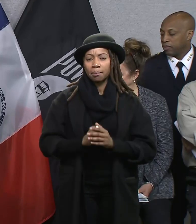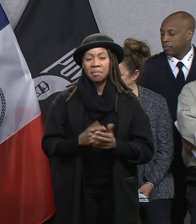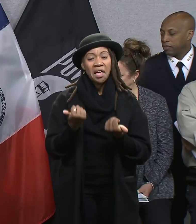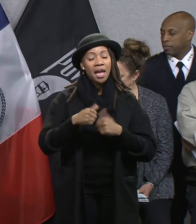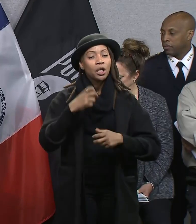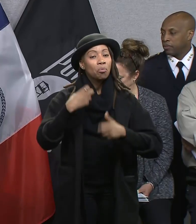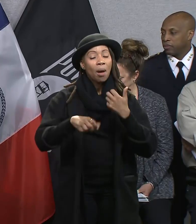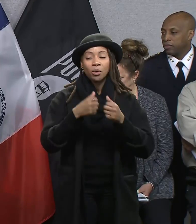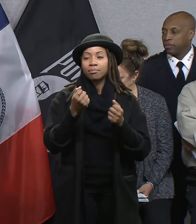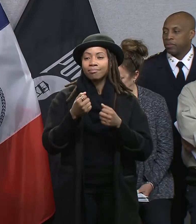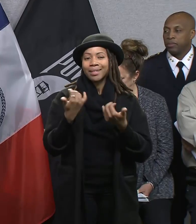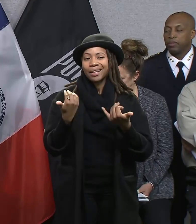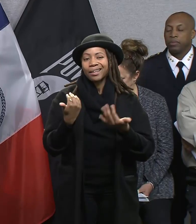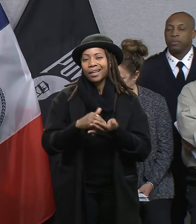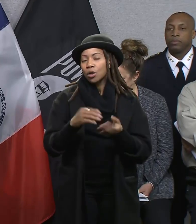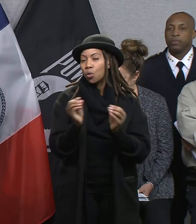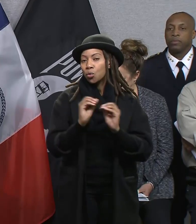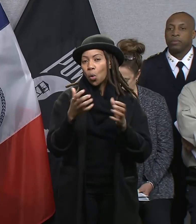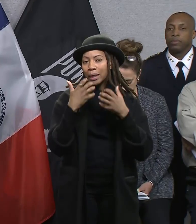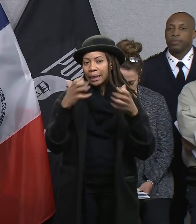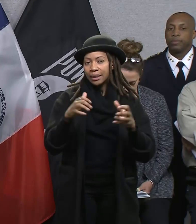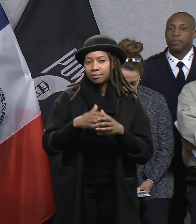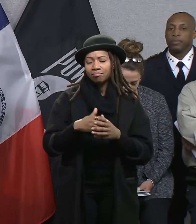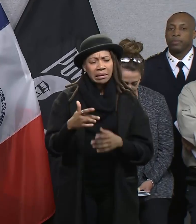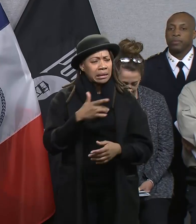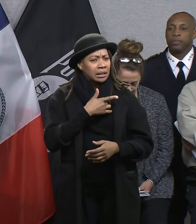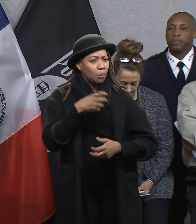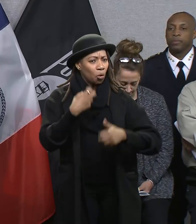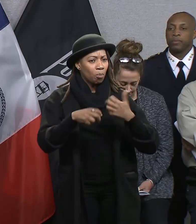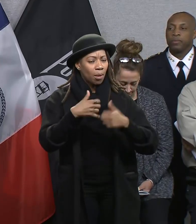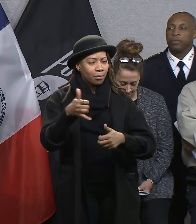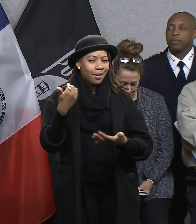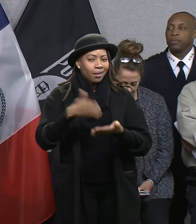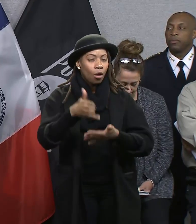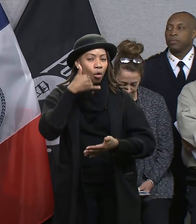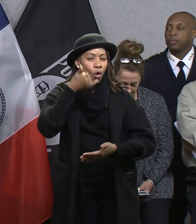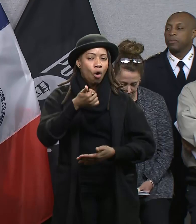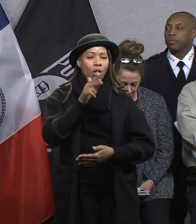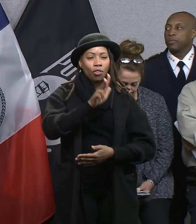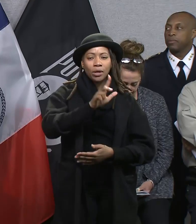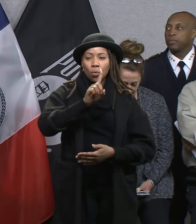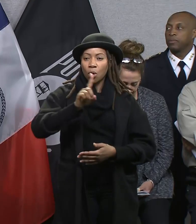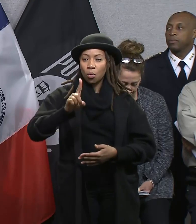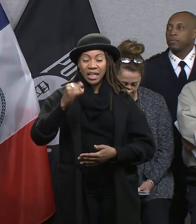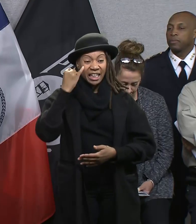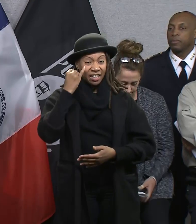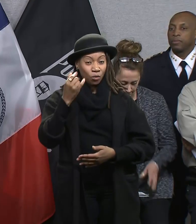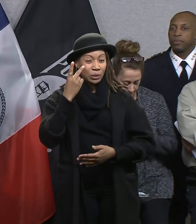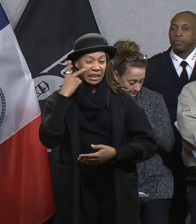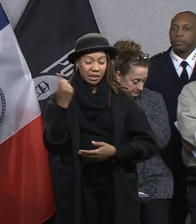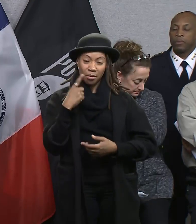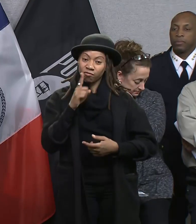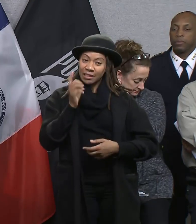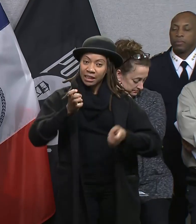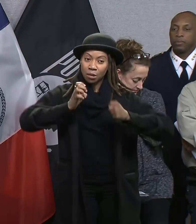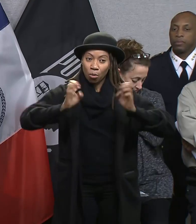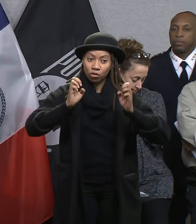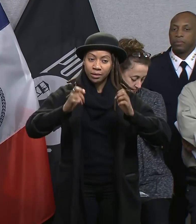ANYONE WI THA HLTEAH CHALLENGE THAT YOU KNOW MIGHT NEED HELP, IT'S GOOD TO CHECK IN ON ETHM. IF OUY HE AVANY KIND OF